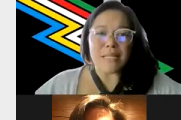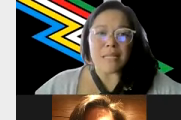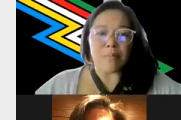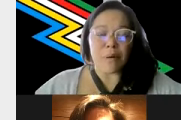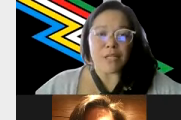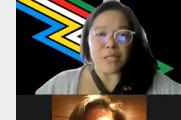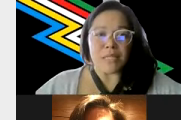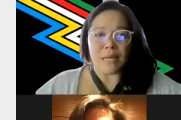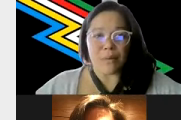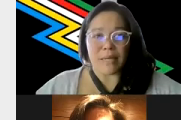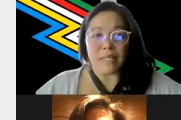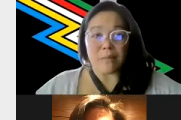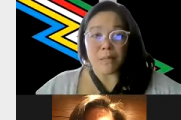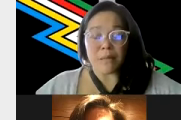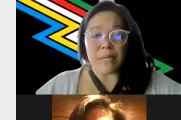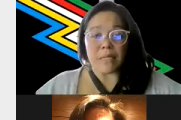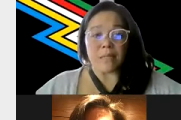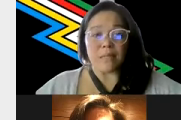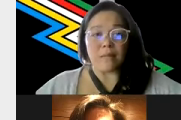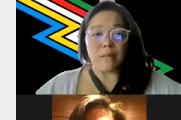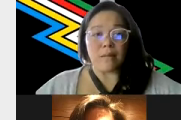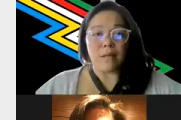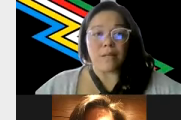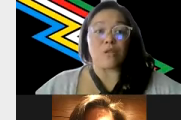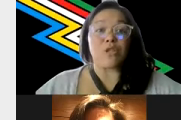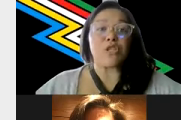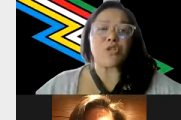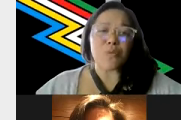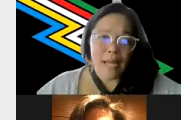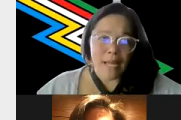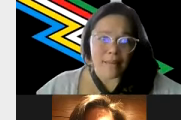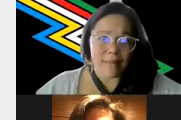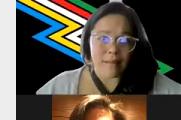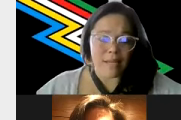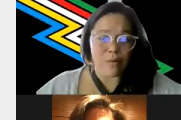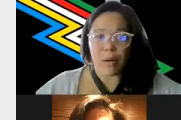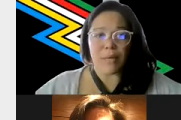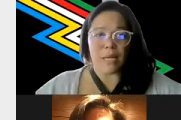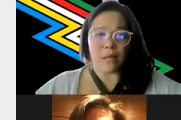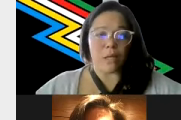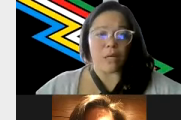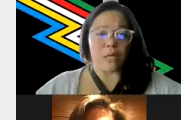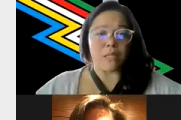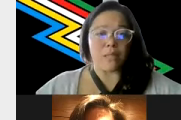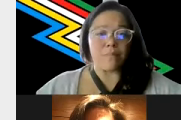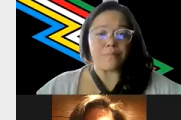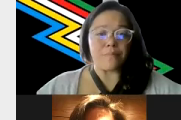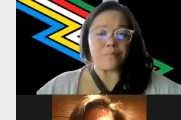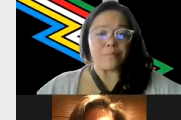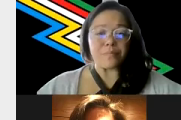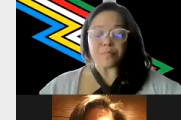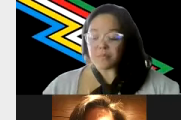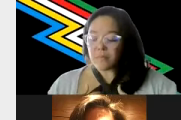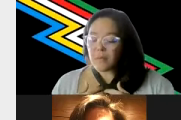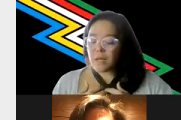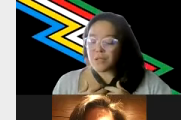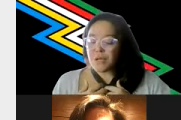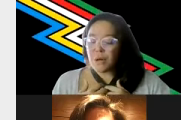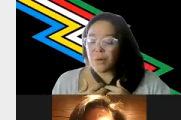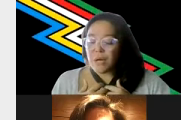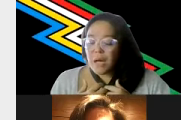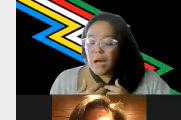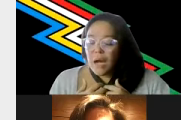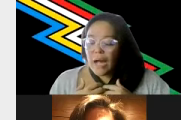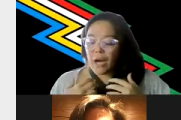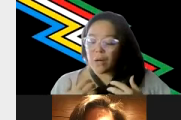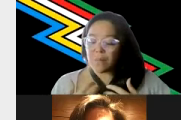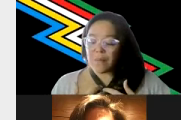the oppressions that we experienced, there's strength in what we can learn. So I hope that